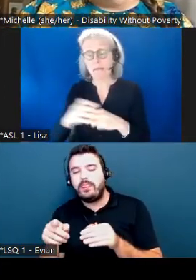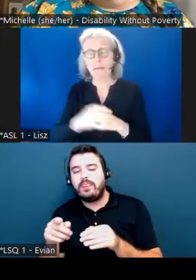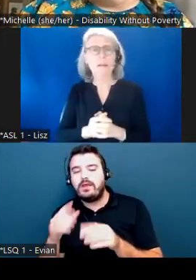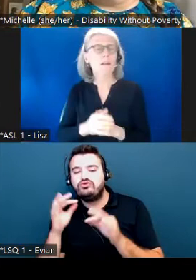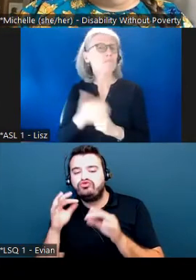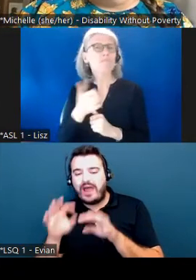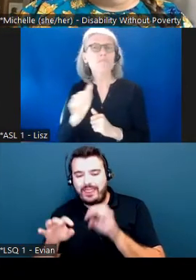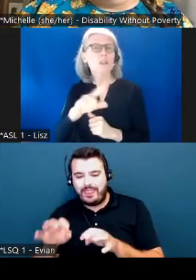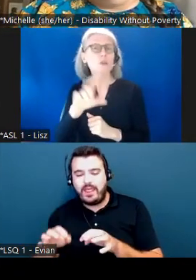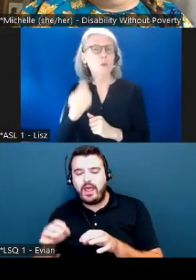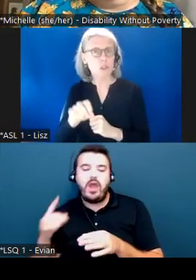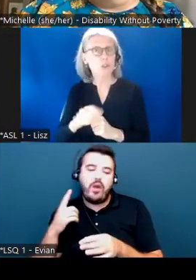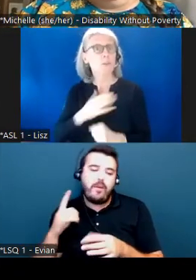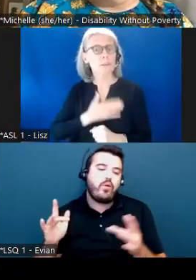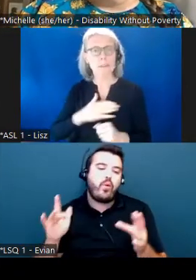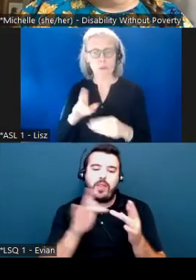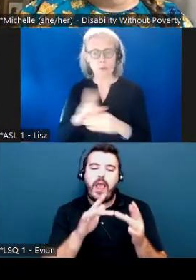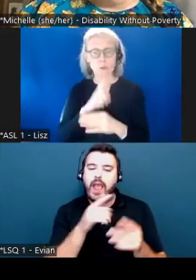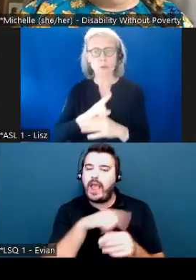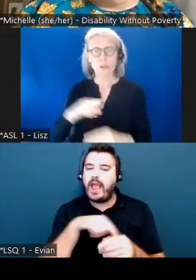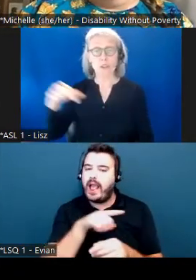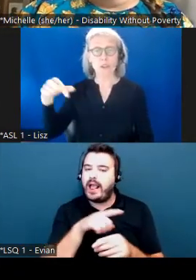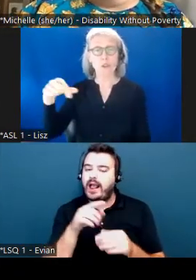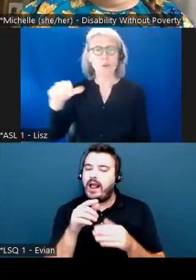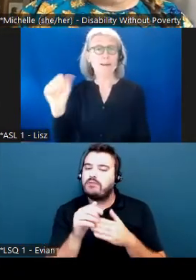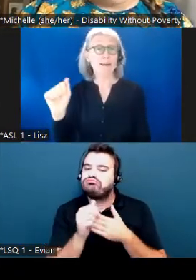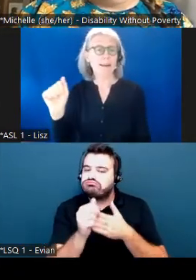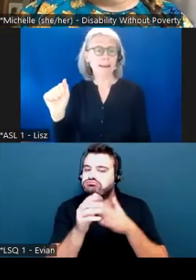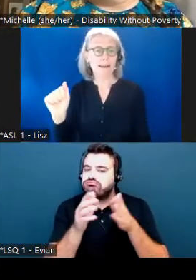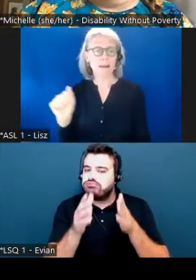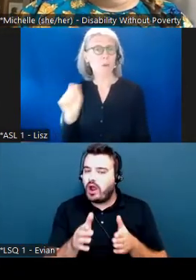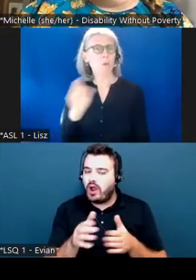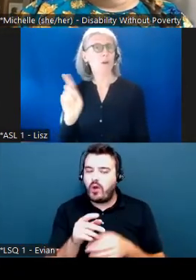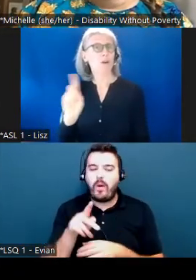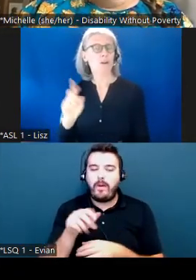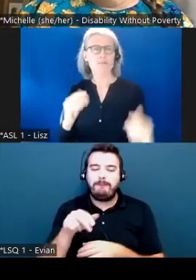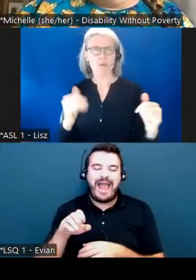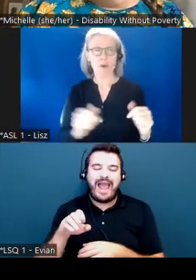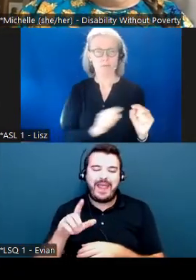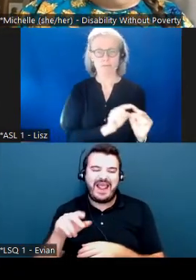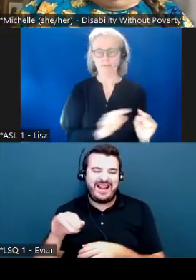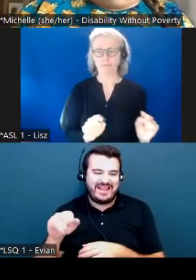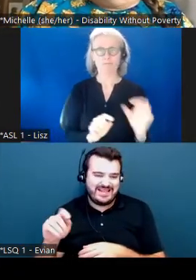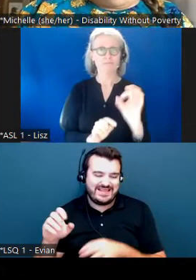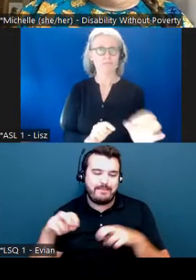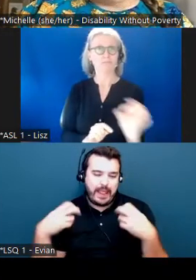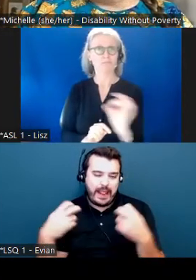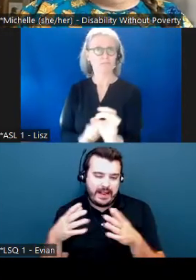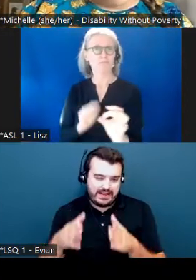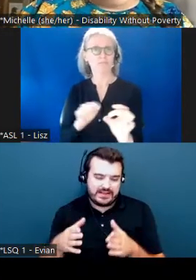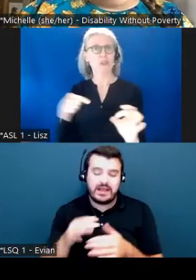THOSE IN THE Q & A BOX USUALLY AT THE BOTTOM OF YOUR SCREEN. WE GREATLY ENCOURAGE YOU TO